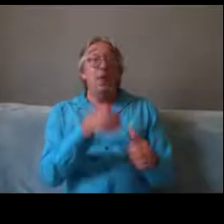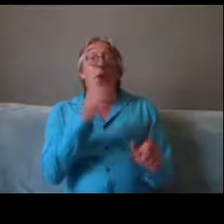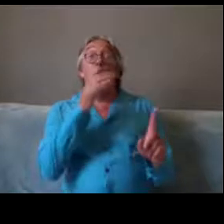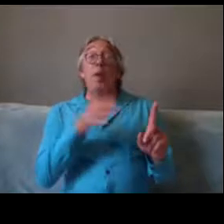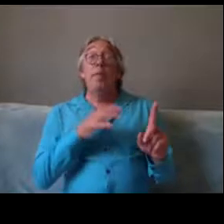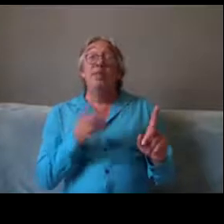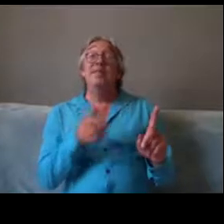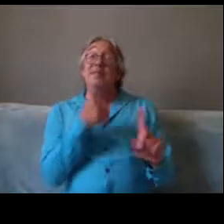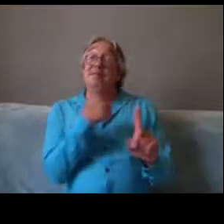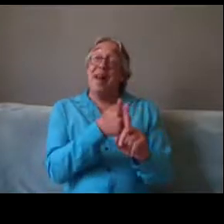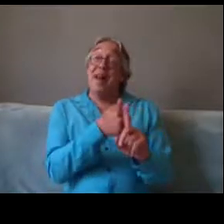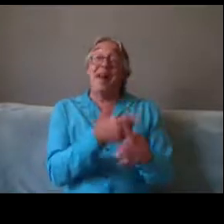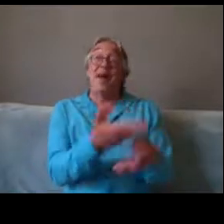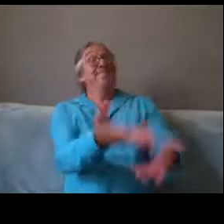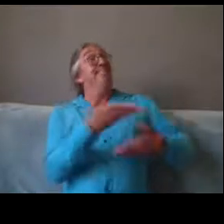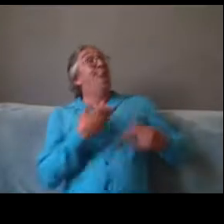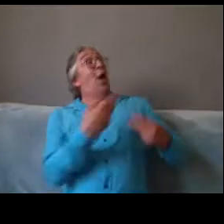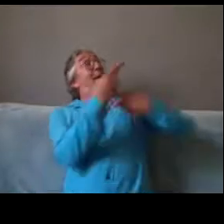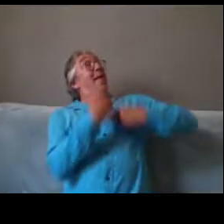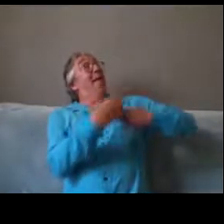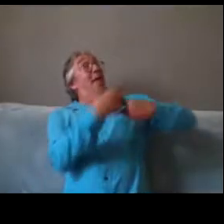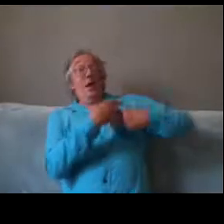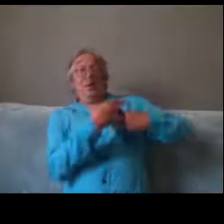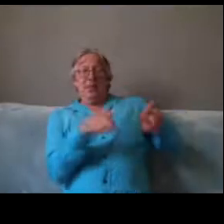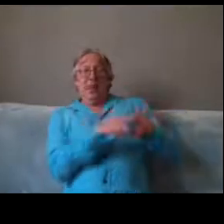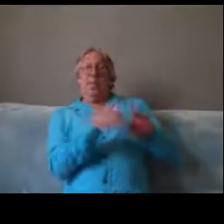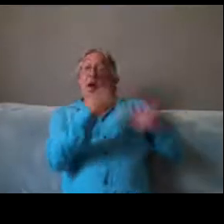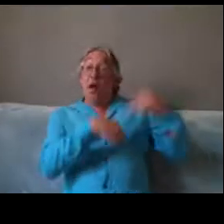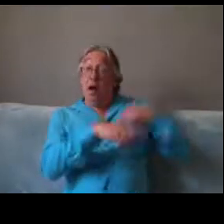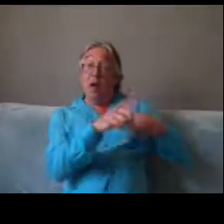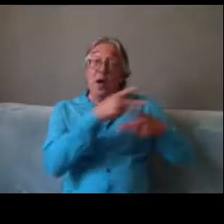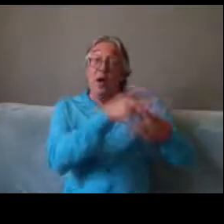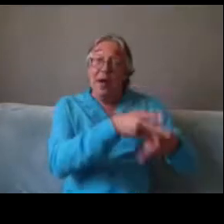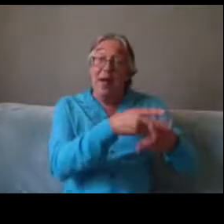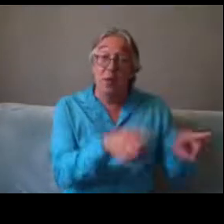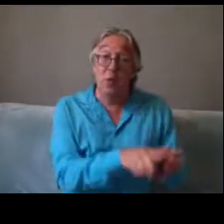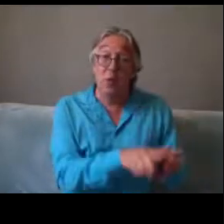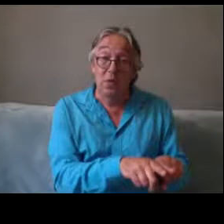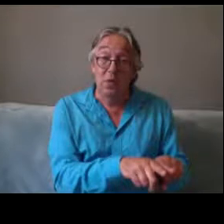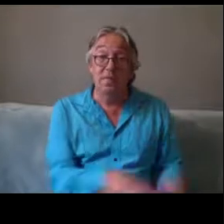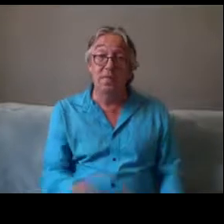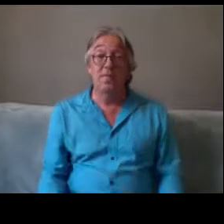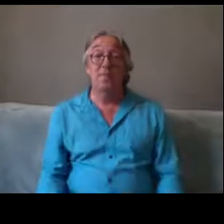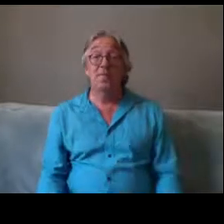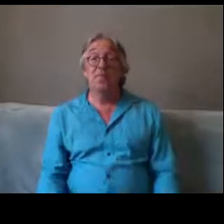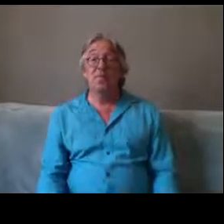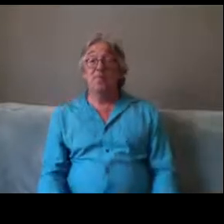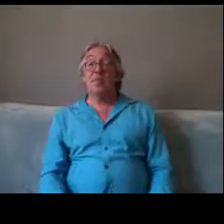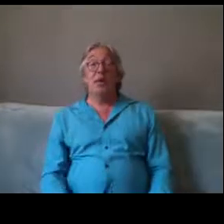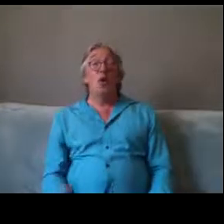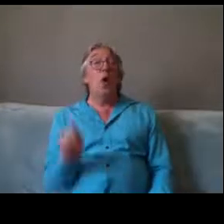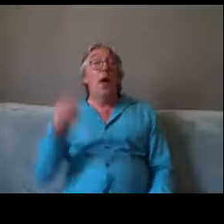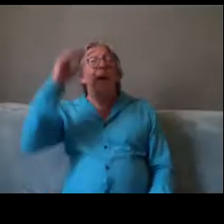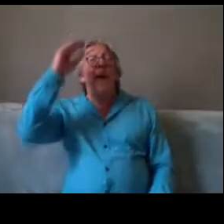That's unfortunately very present and something to keep in mind and that's what we're trying to tackle.